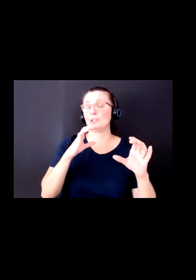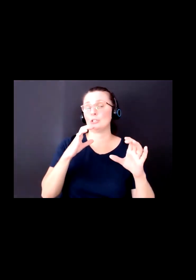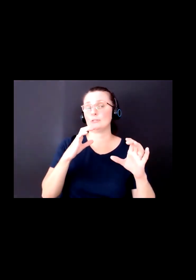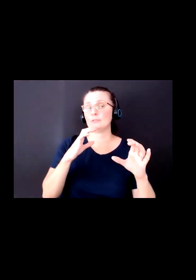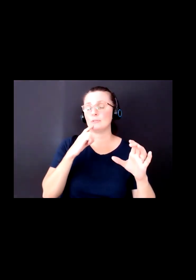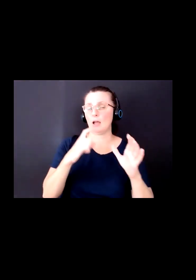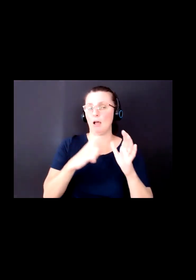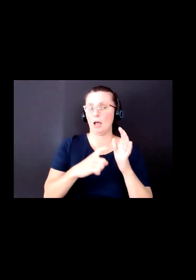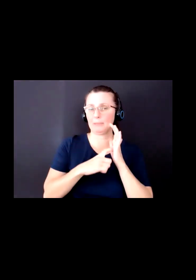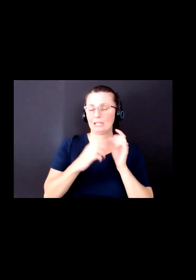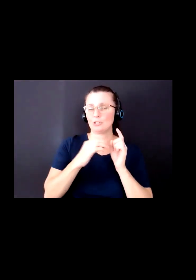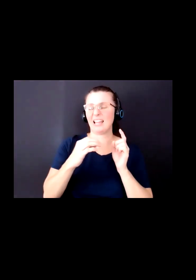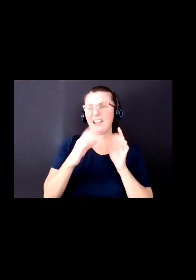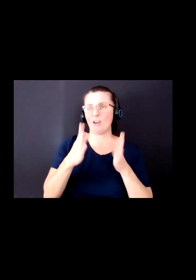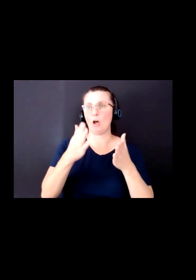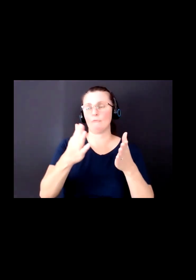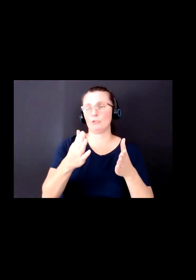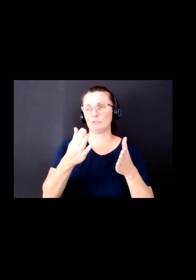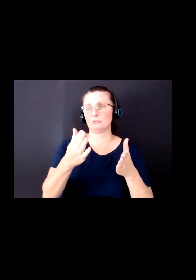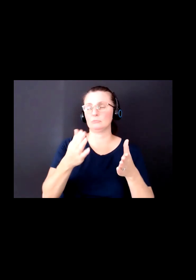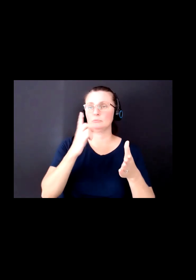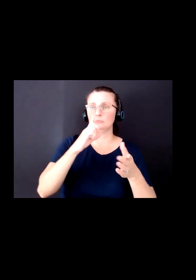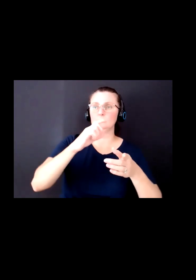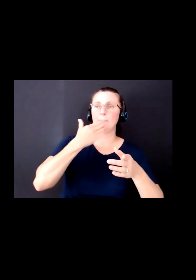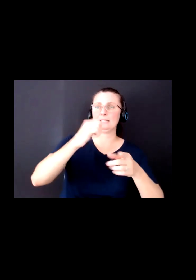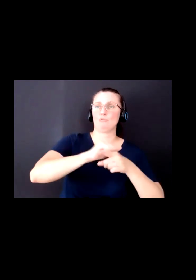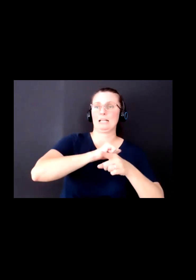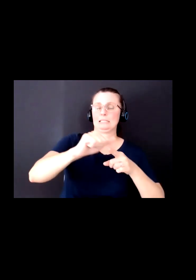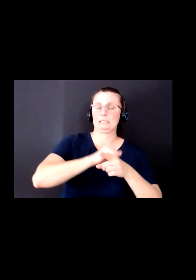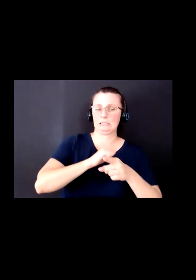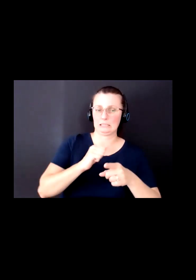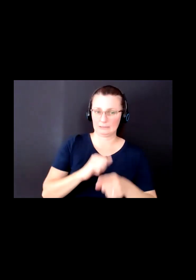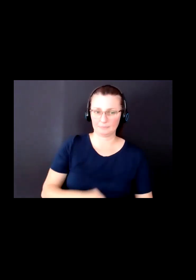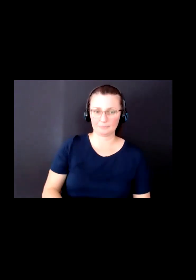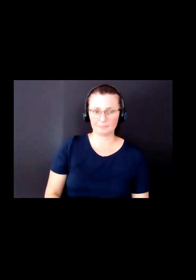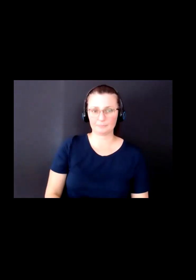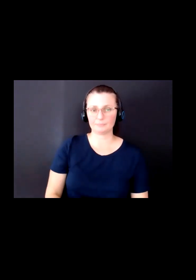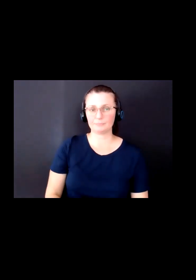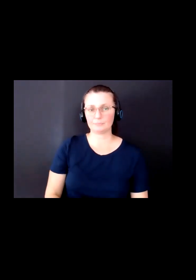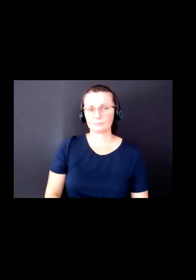meeting those obligations. So, the first piece would be to reflect inward